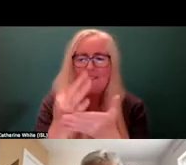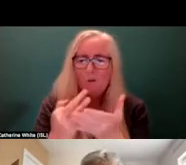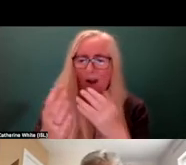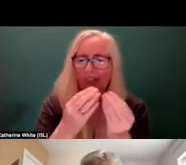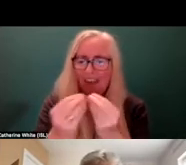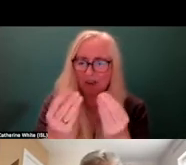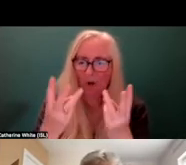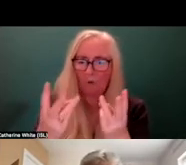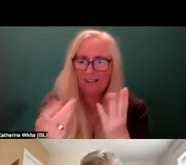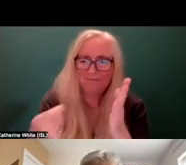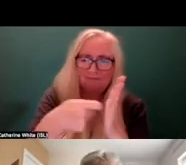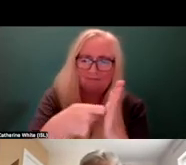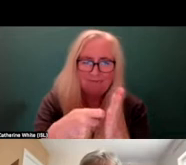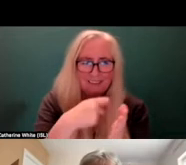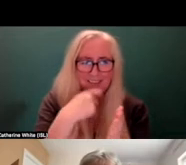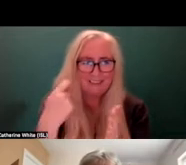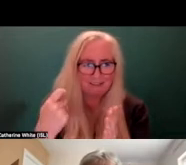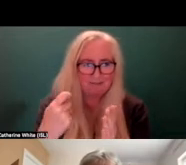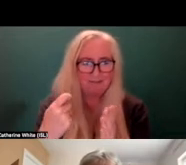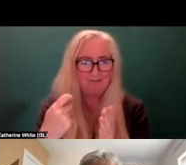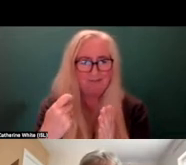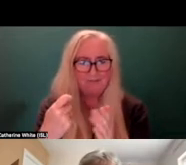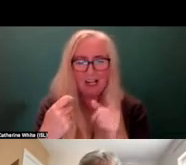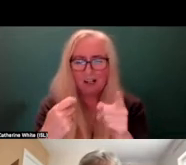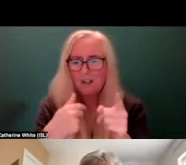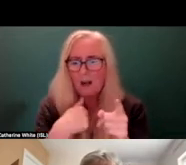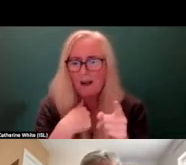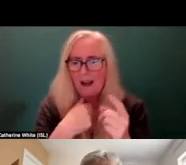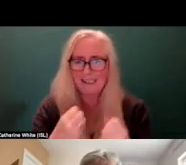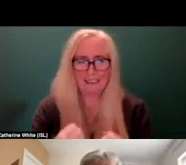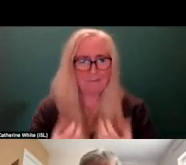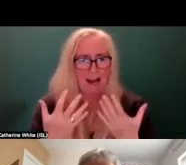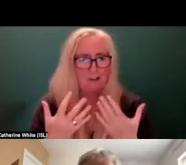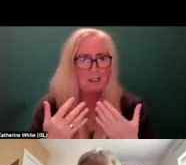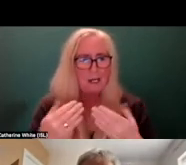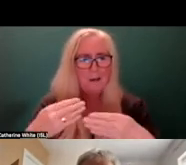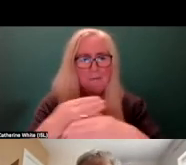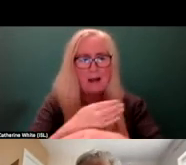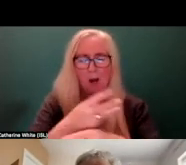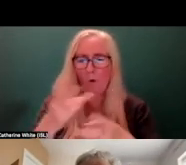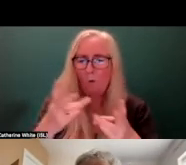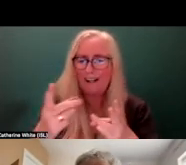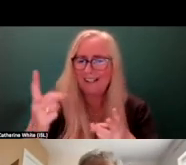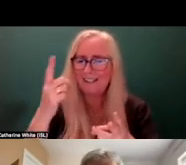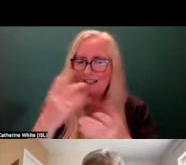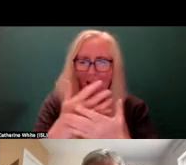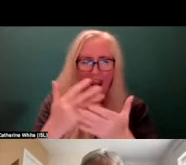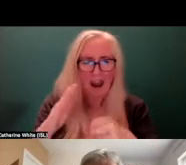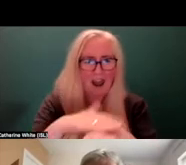So I have a couple of things maybe to talk about. So I've been very inspired by a piece of work that was done a long time ago by